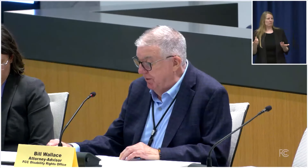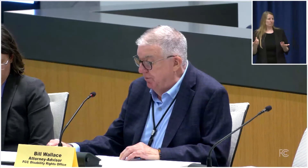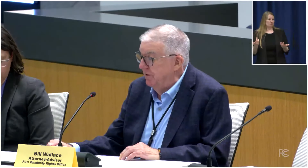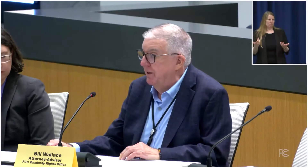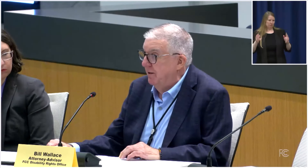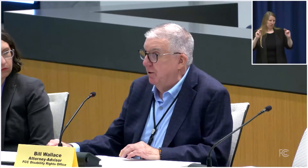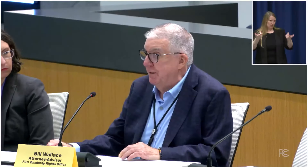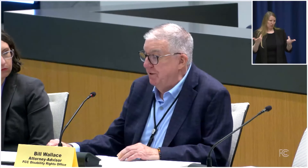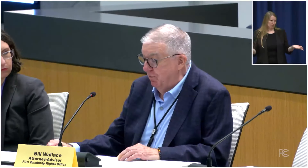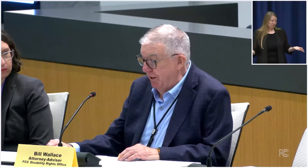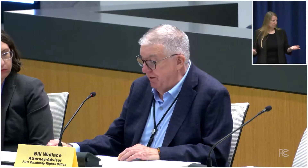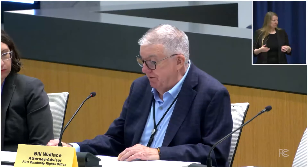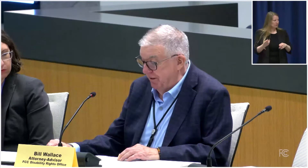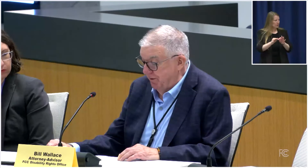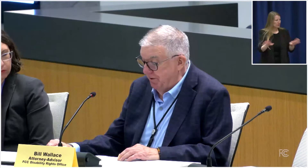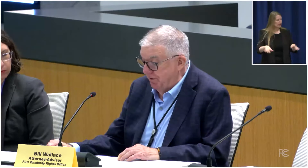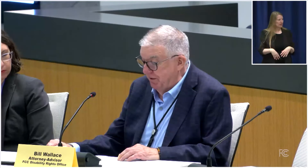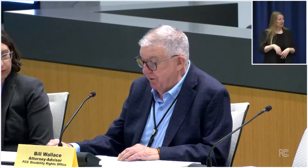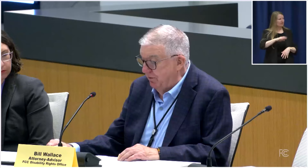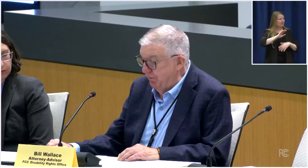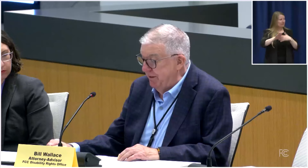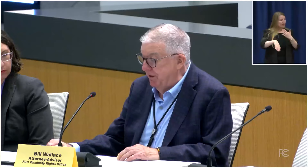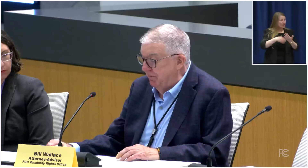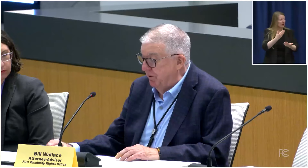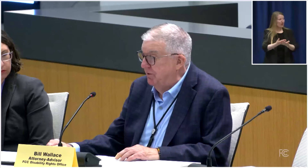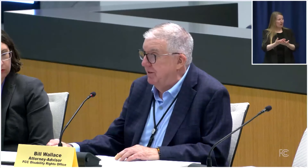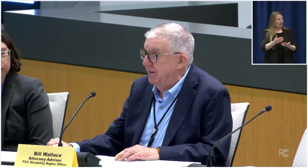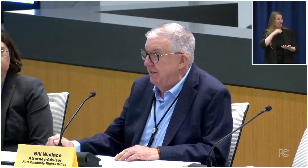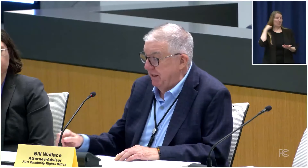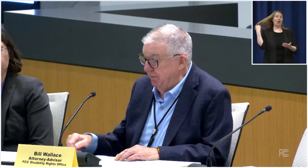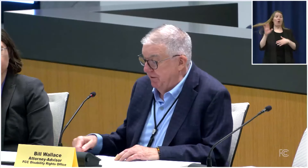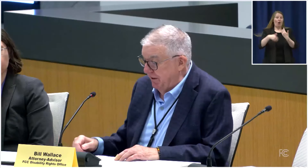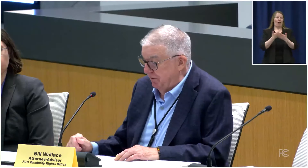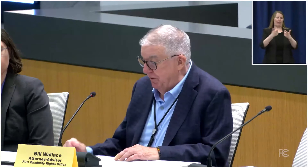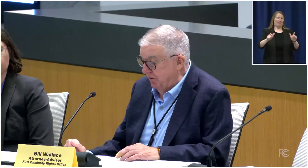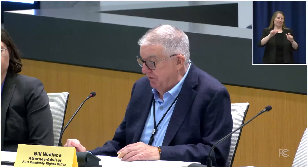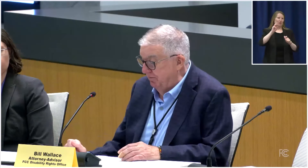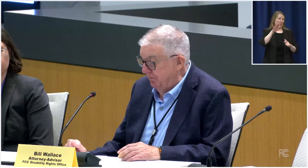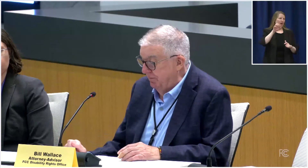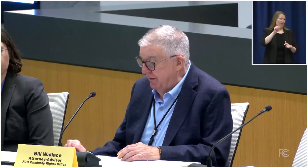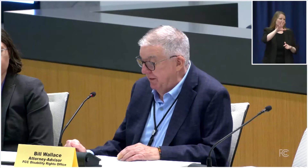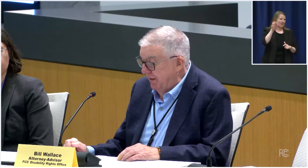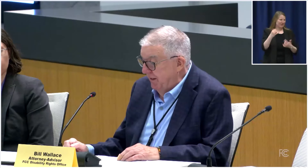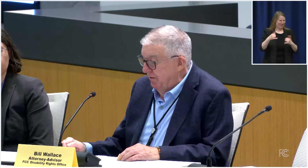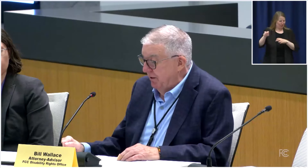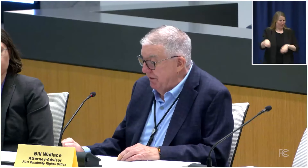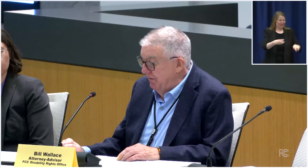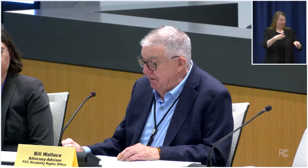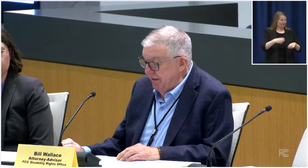VIA TEXT THEY MUST TAKE A CHANCE FOR ETIQUETTE TO SPECIFY THE CALL TTYS ARE